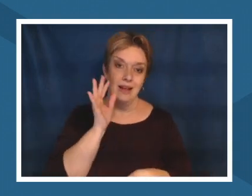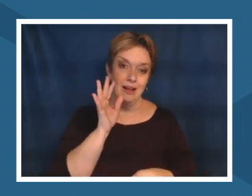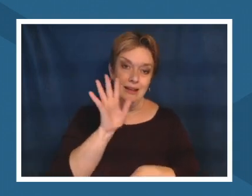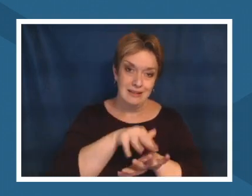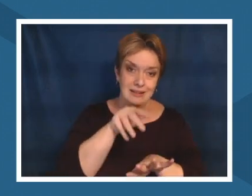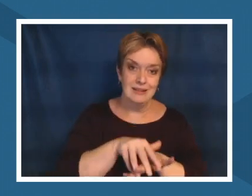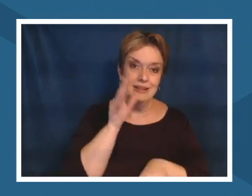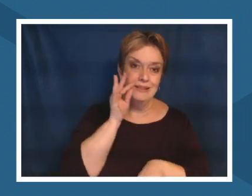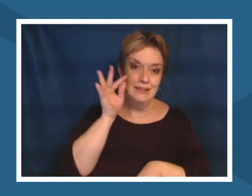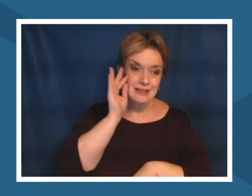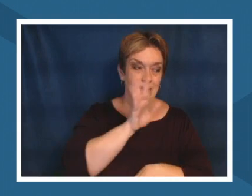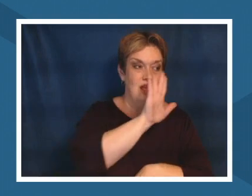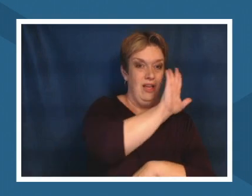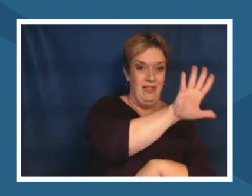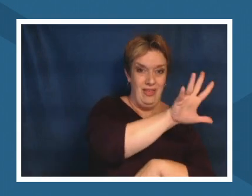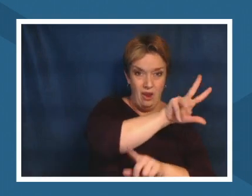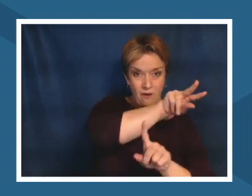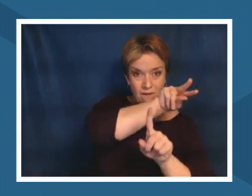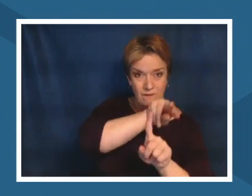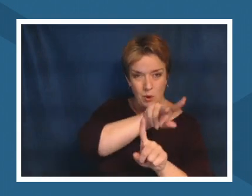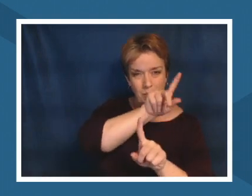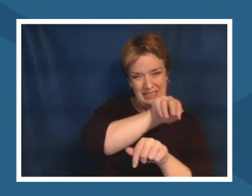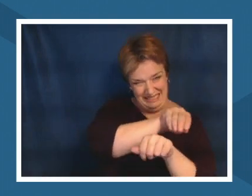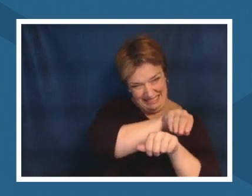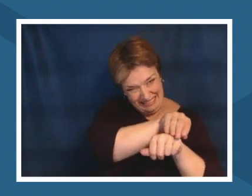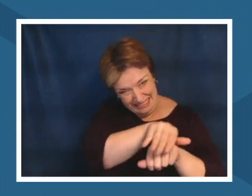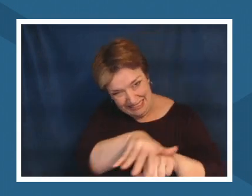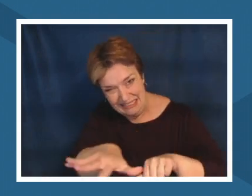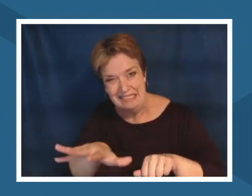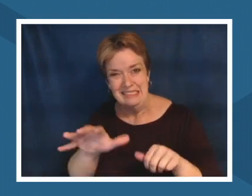recognize their communities have value